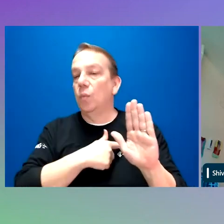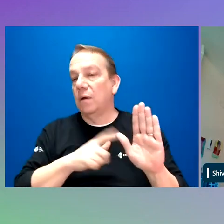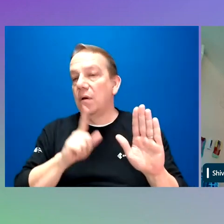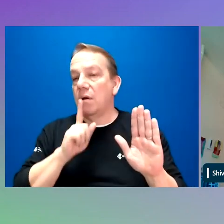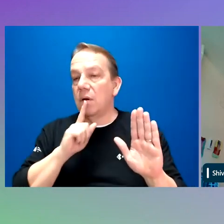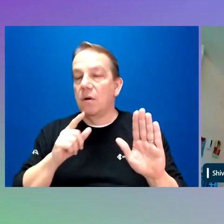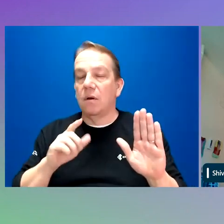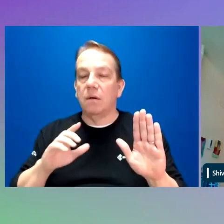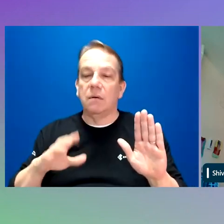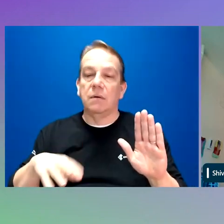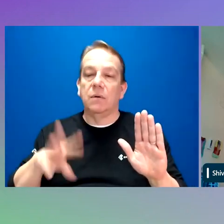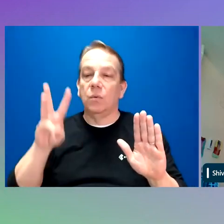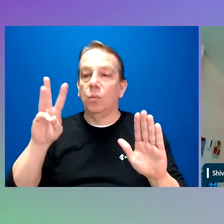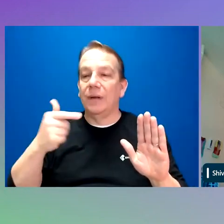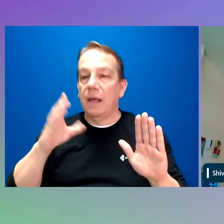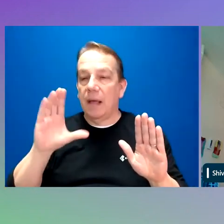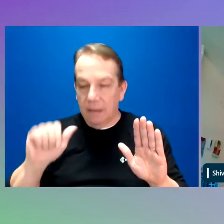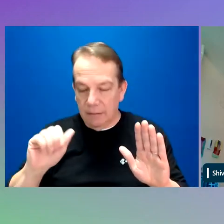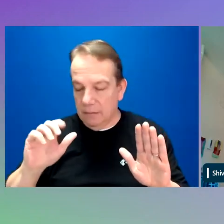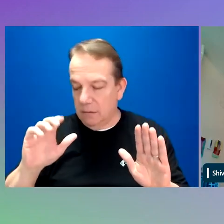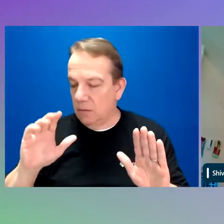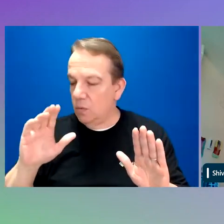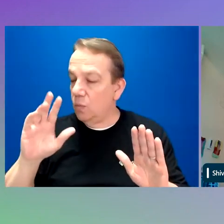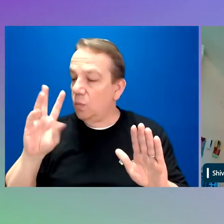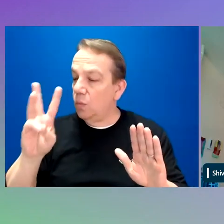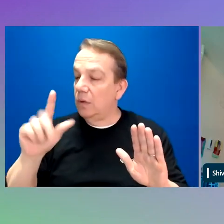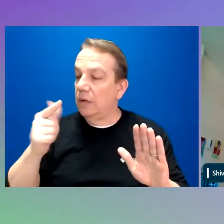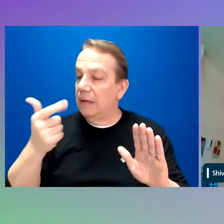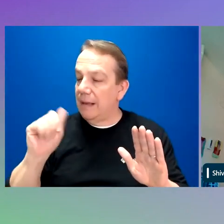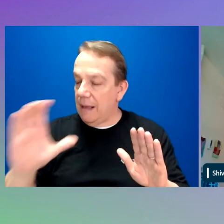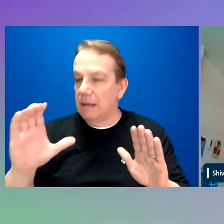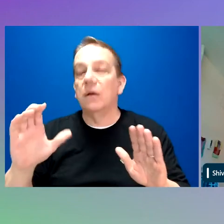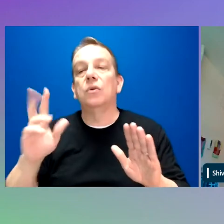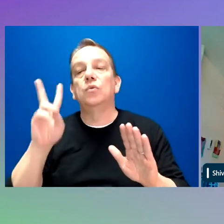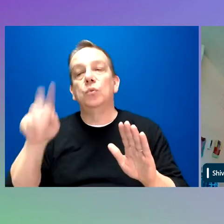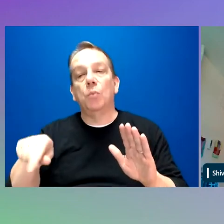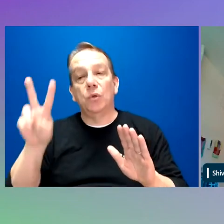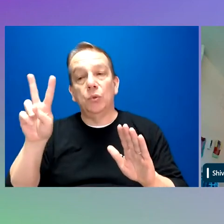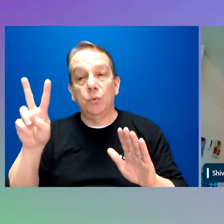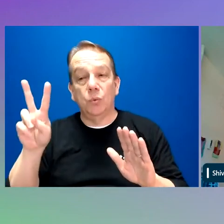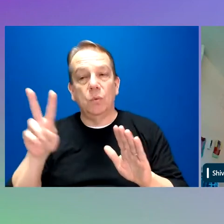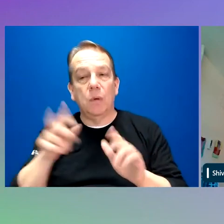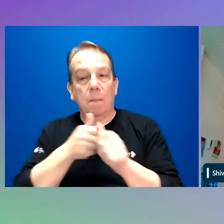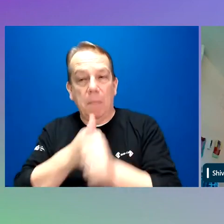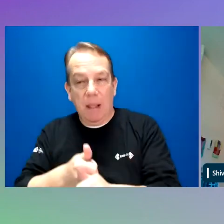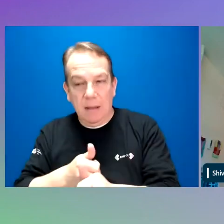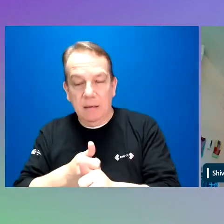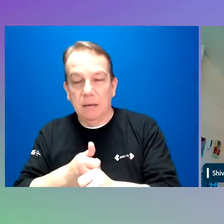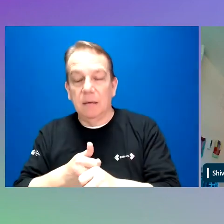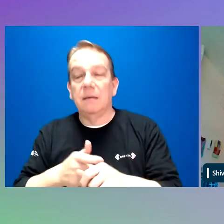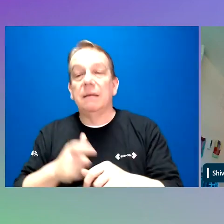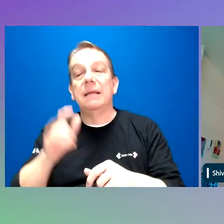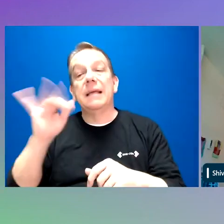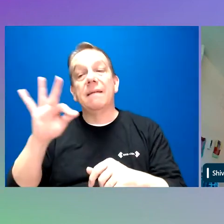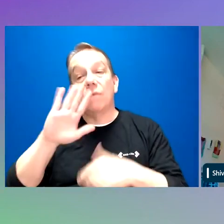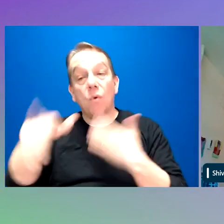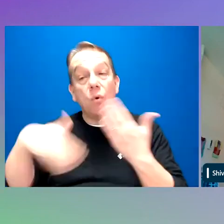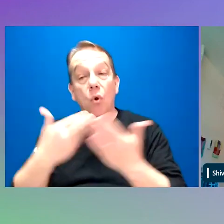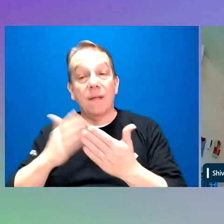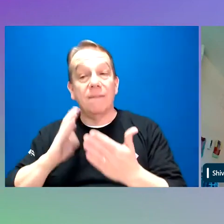So, um, if we have and all of